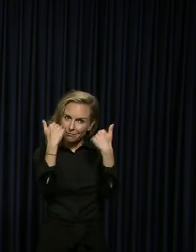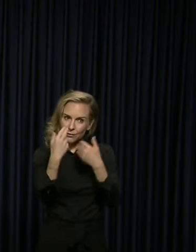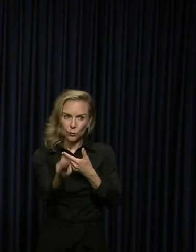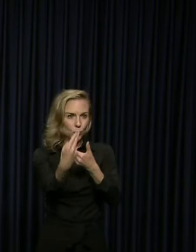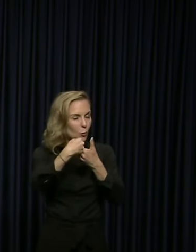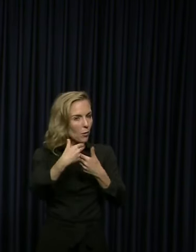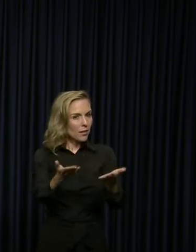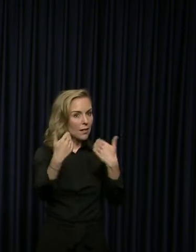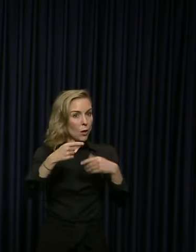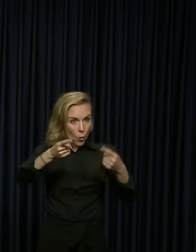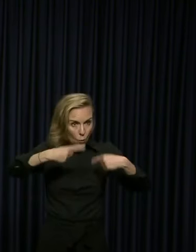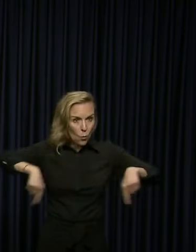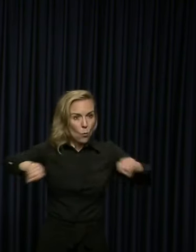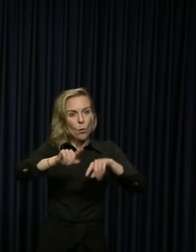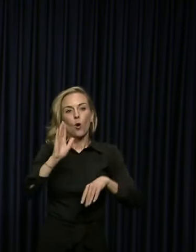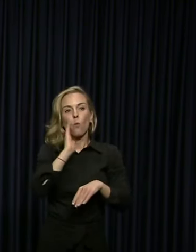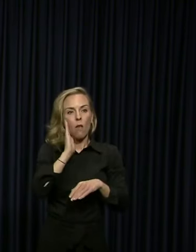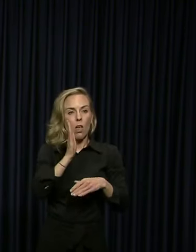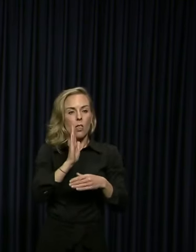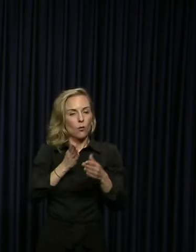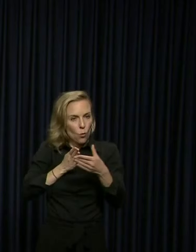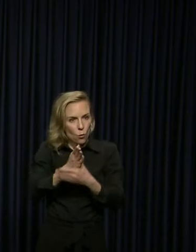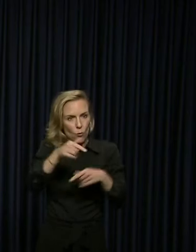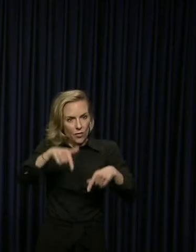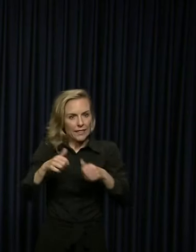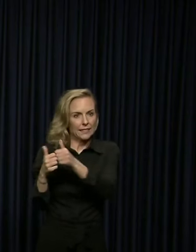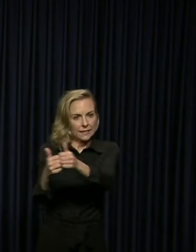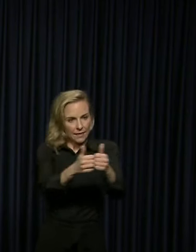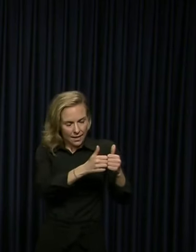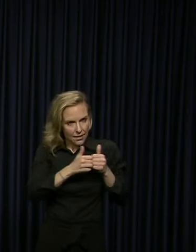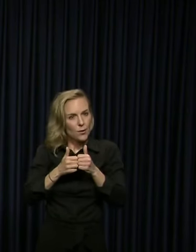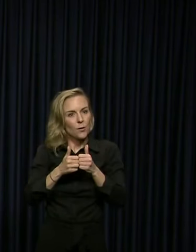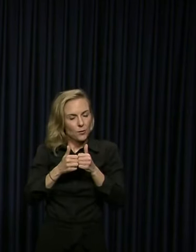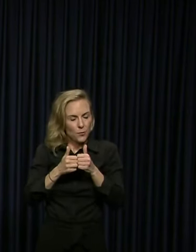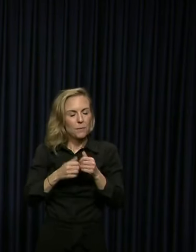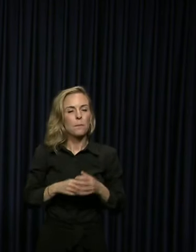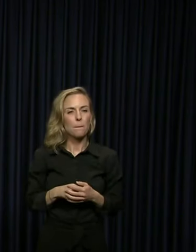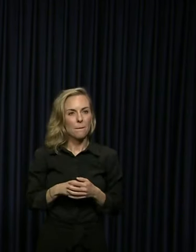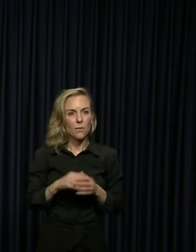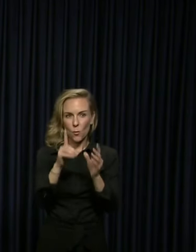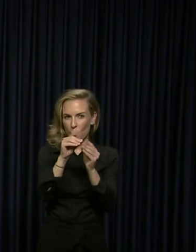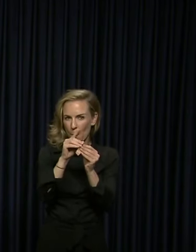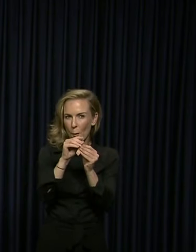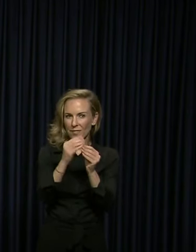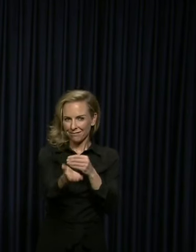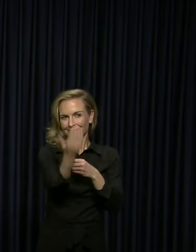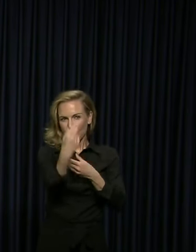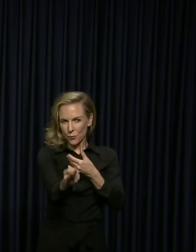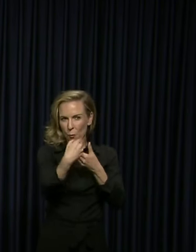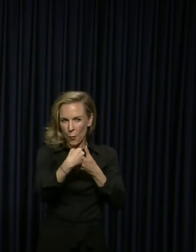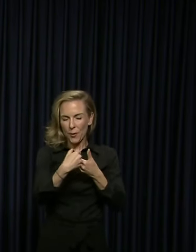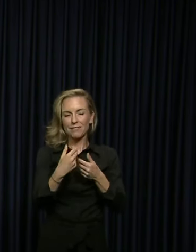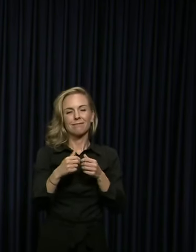WE KNOW HERE THAT WE'RE NOT LOOKING AT YEARS. WE'RE LOOKING AT MONTHS. AND WE KNOW THAT WE WILL COME